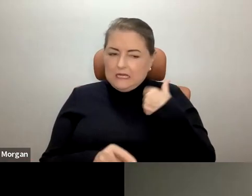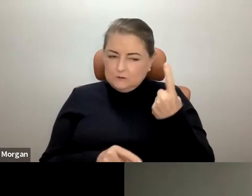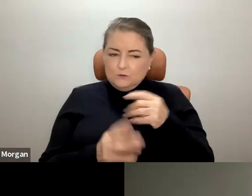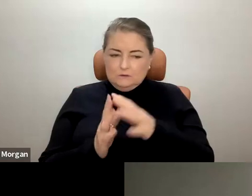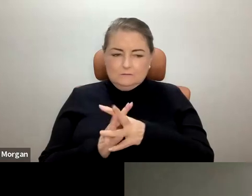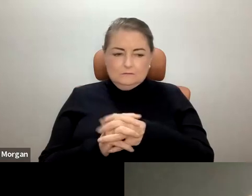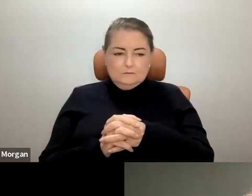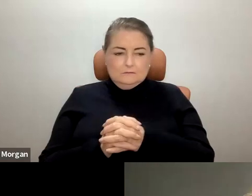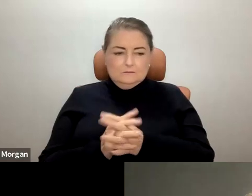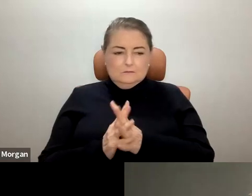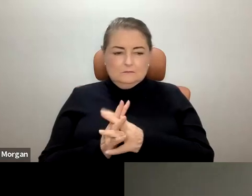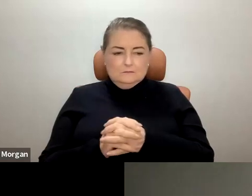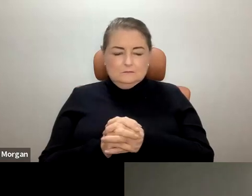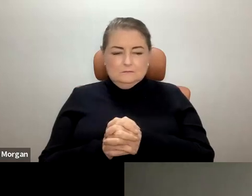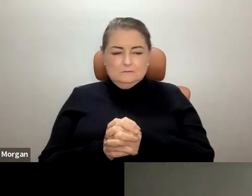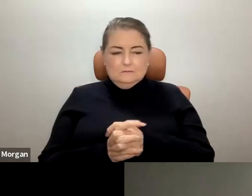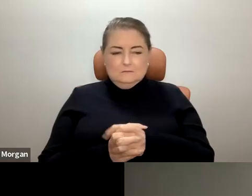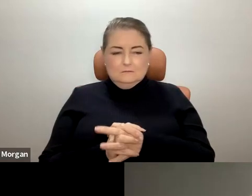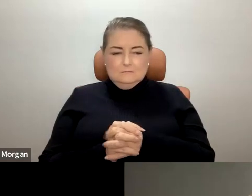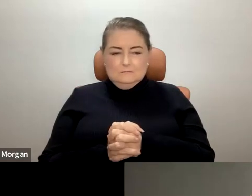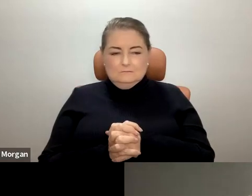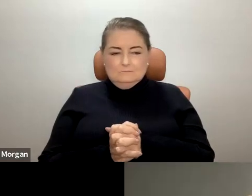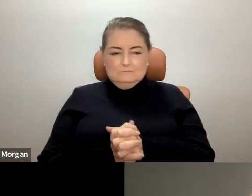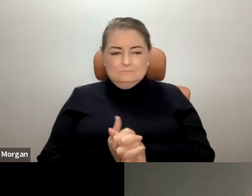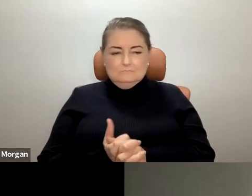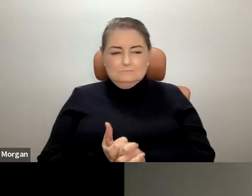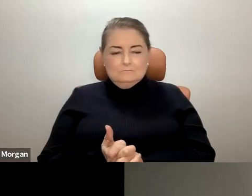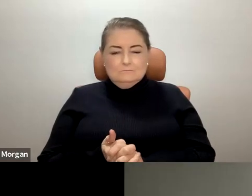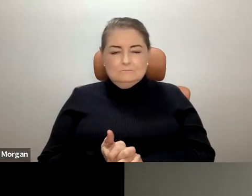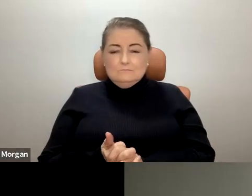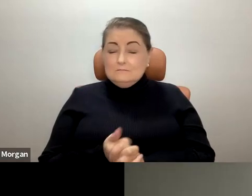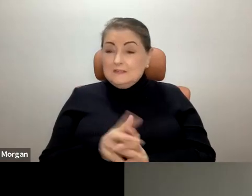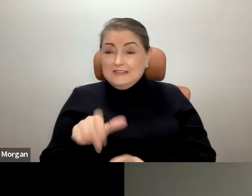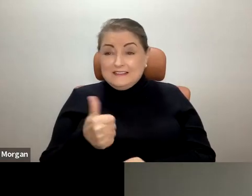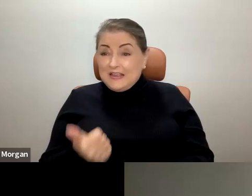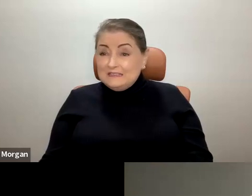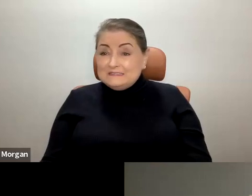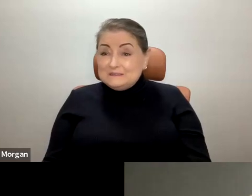would share. Anything else?